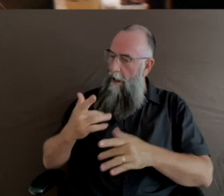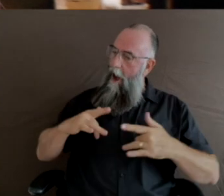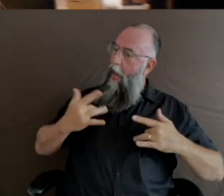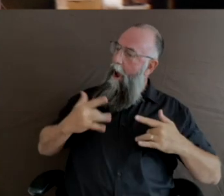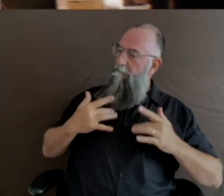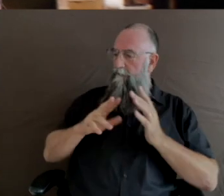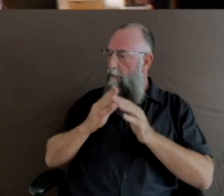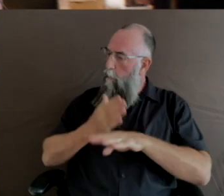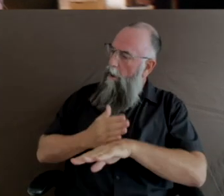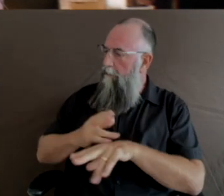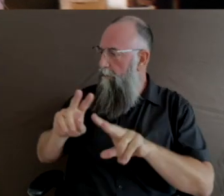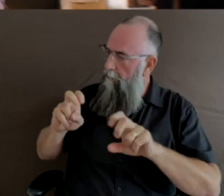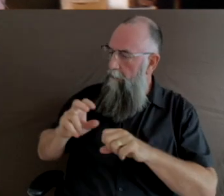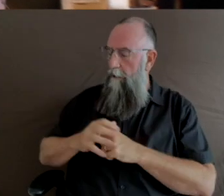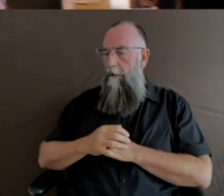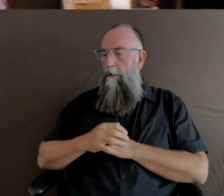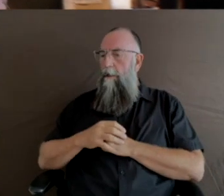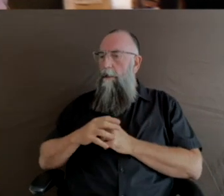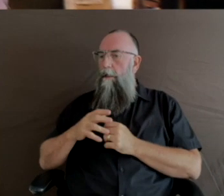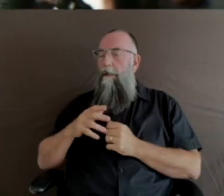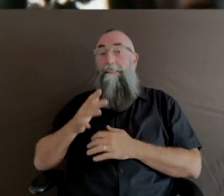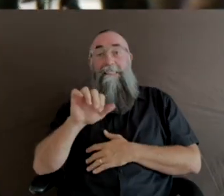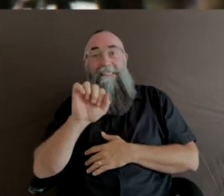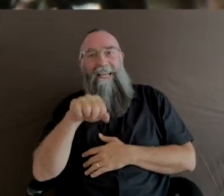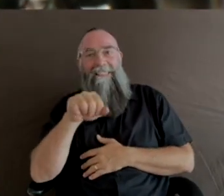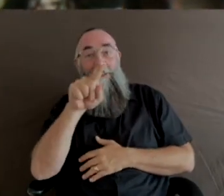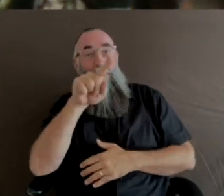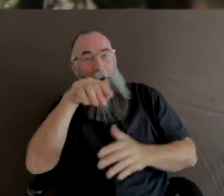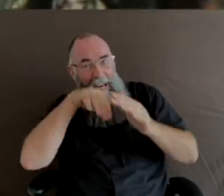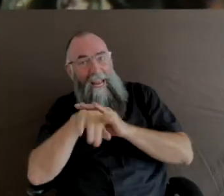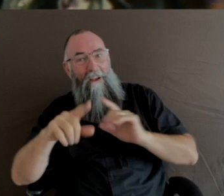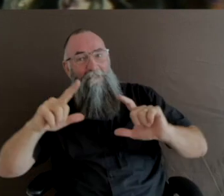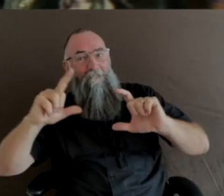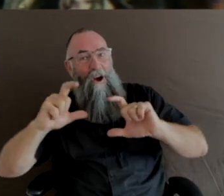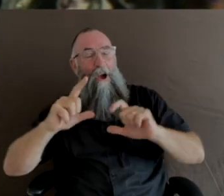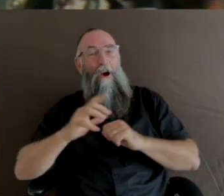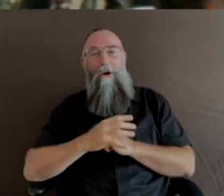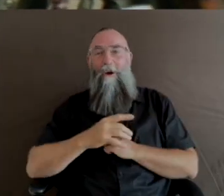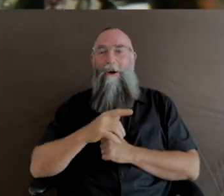This is Medicament For Your Predicament so this is my latest work, which is a collective political pharmacy.